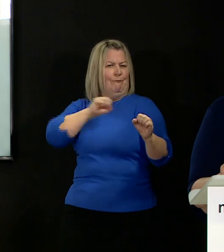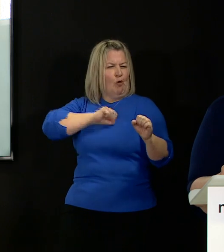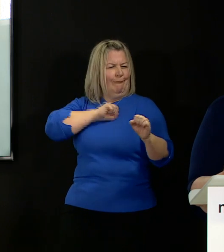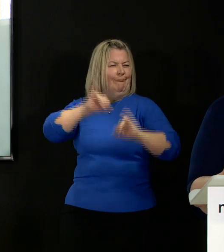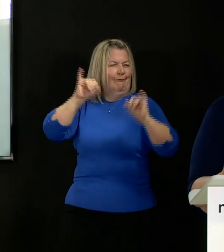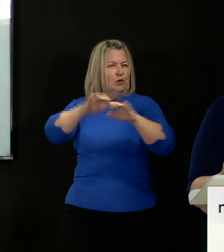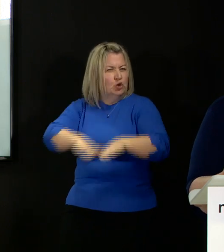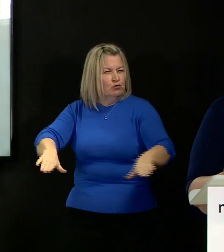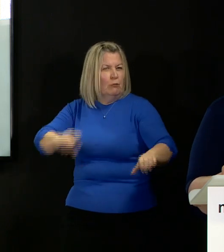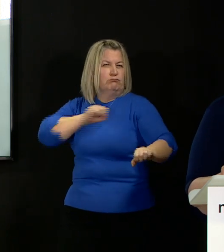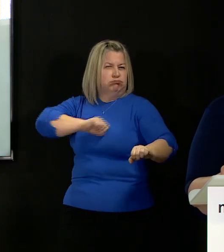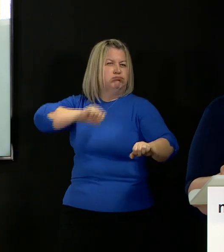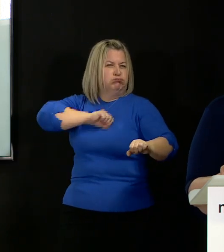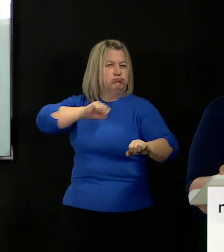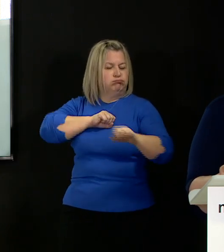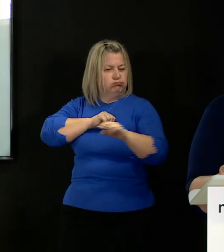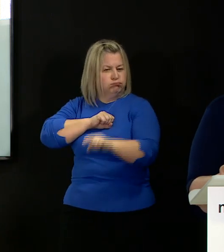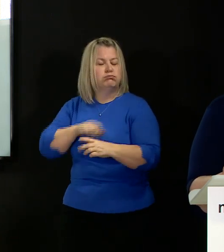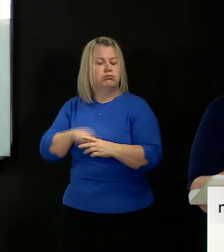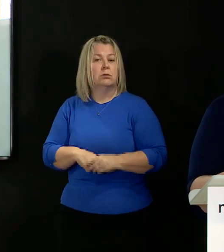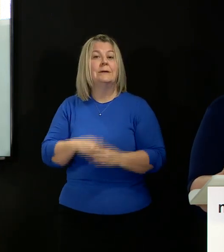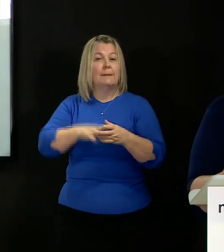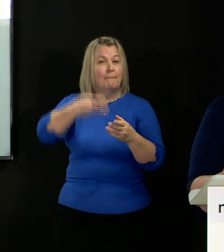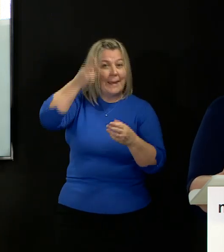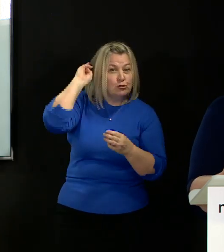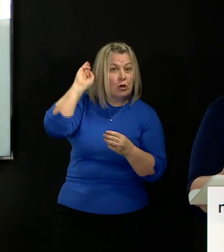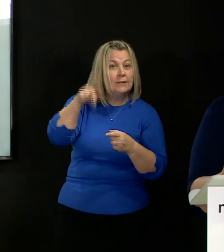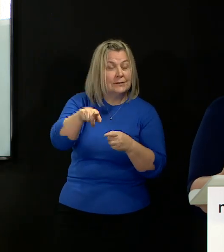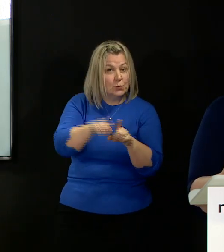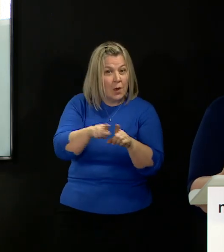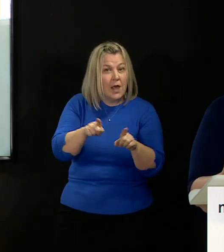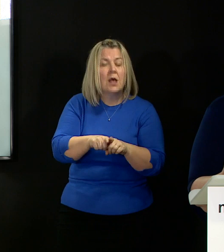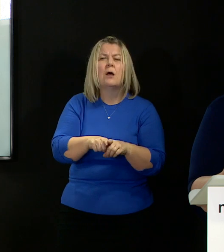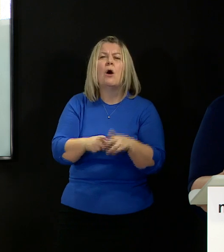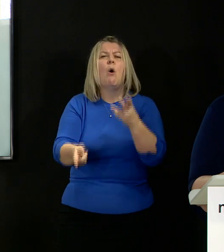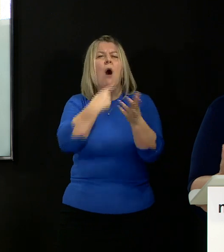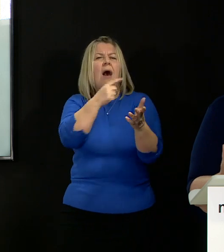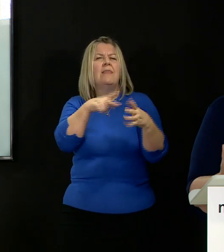similarly with meningitis and also rotavirus which has been a real cause of